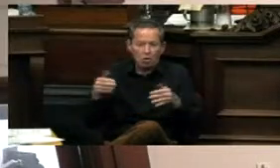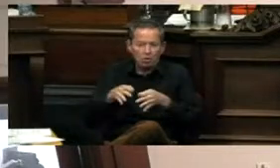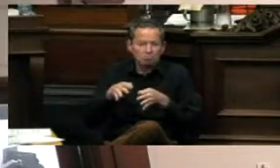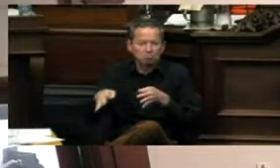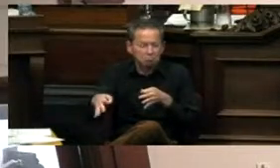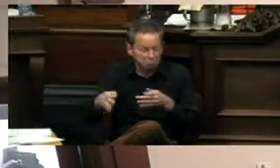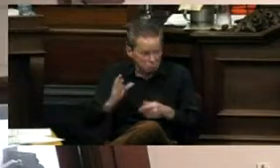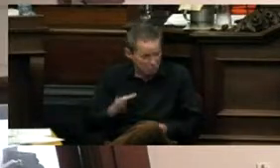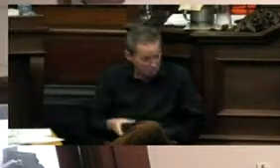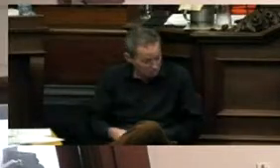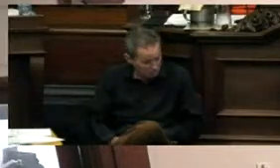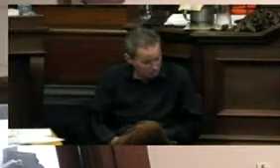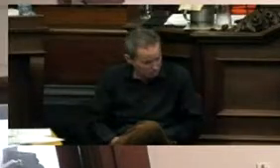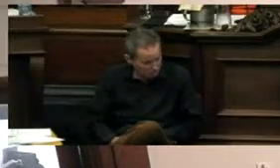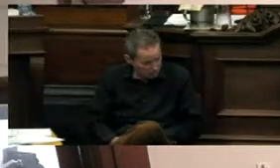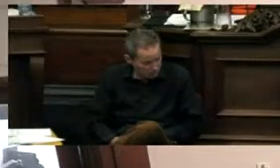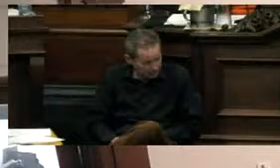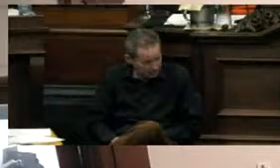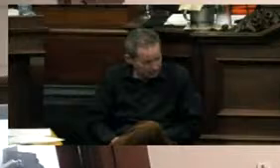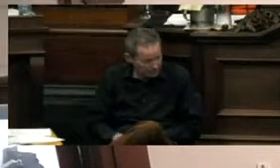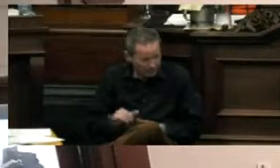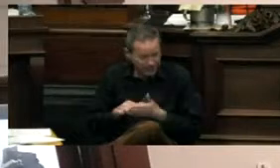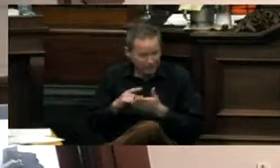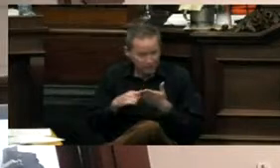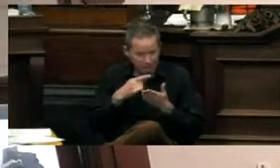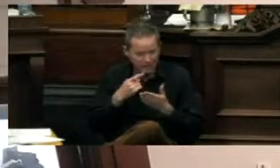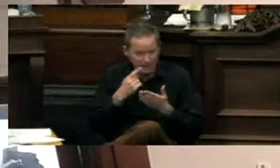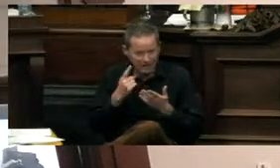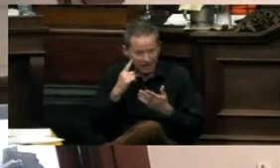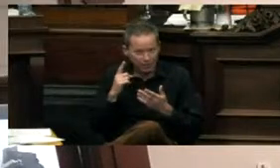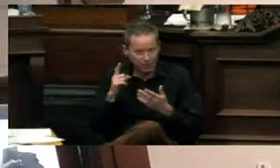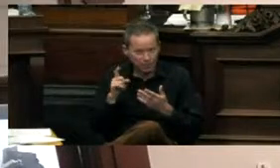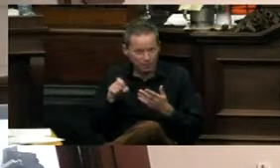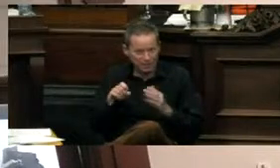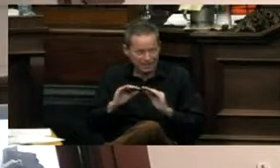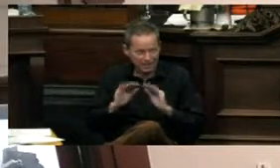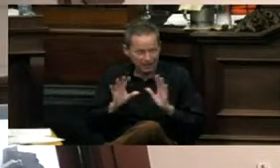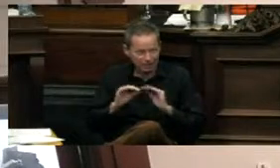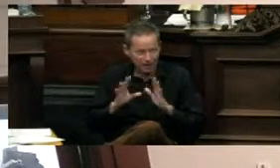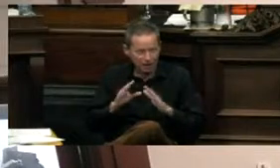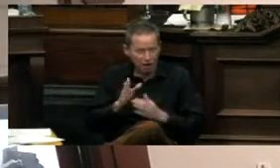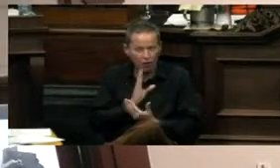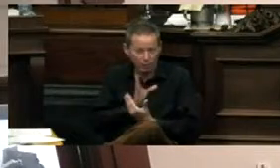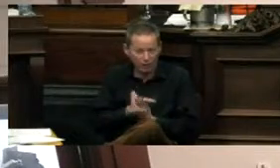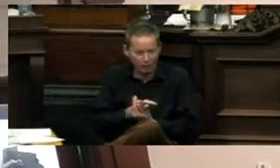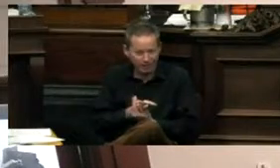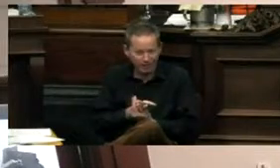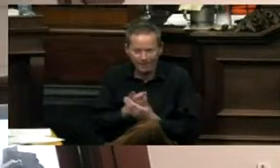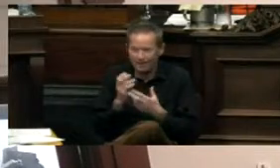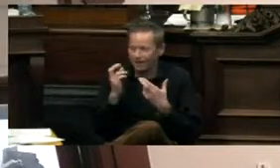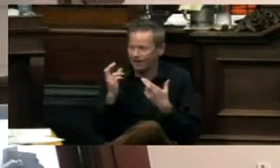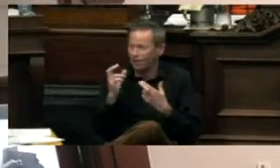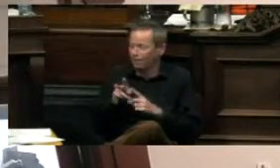that they have not expressed what that conflict is, we're going to move a whole entire